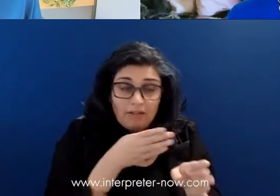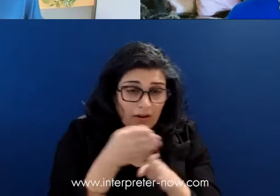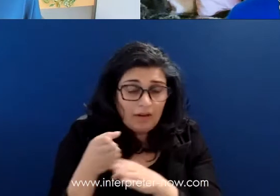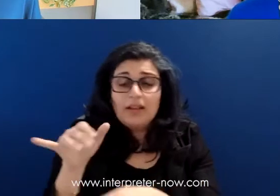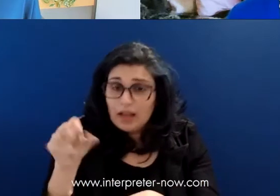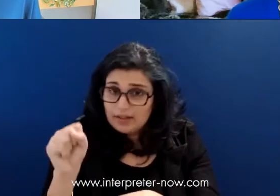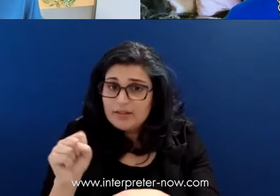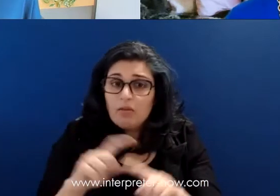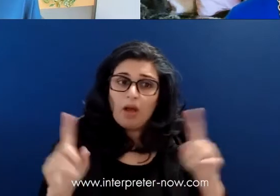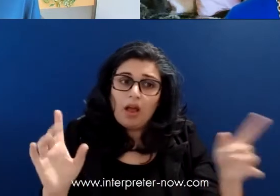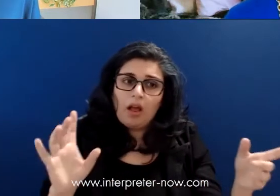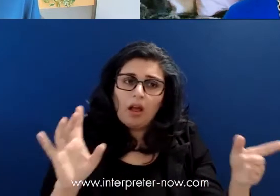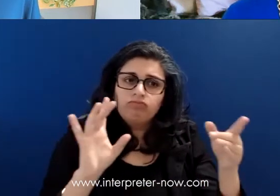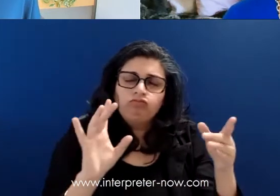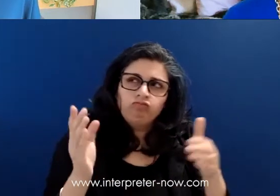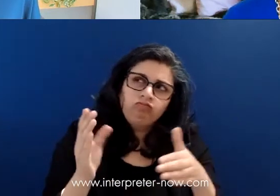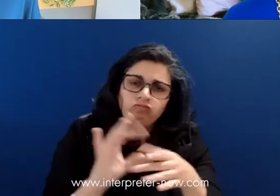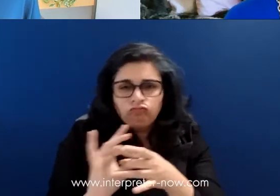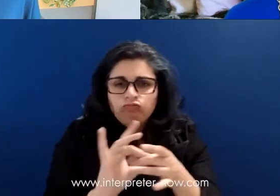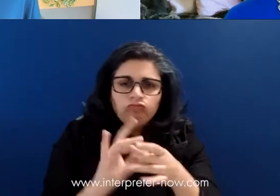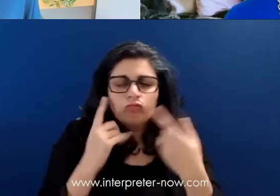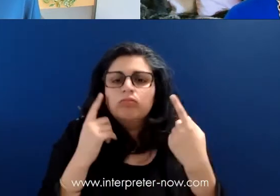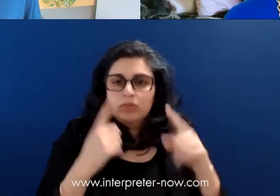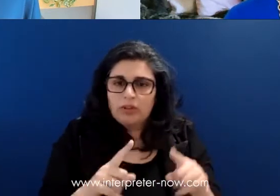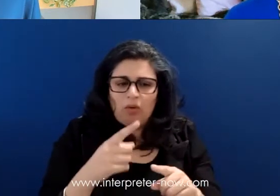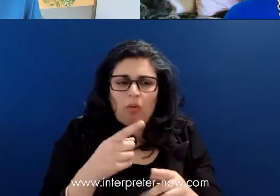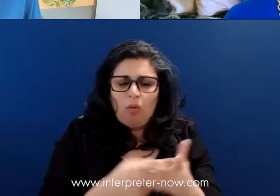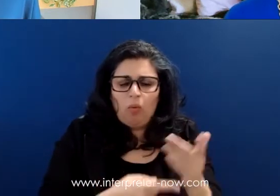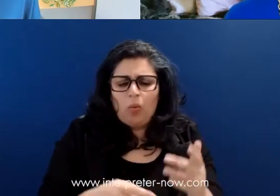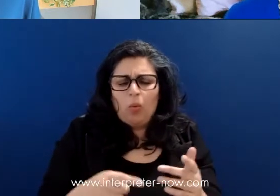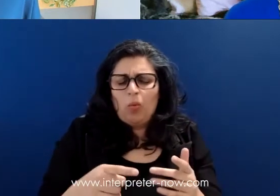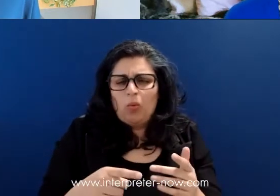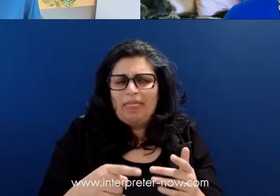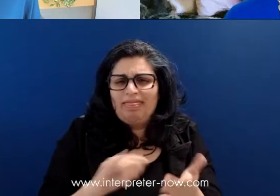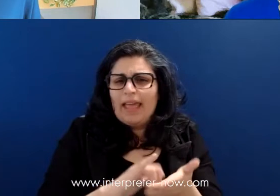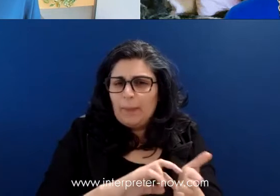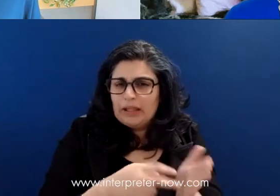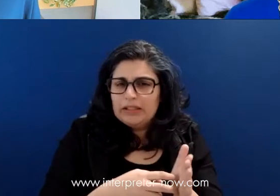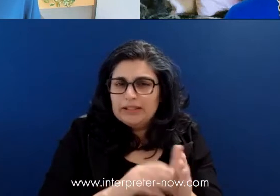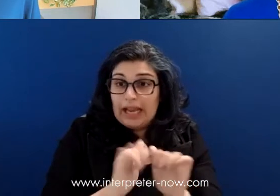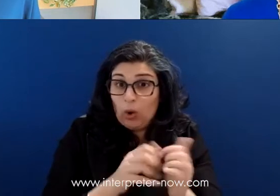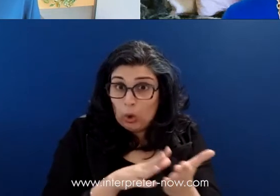thoughts about what empathy is and how it can be learned.